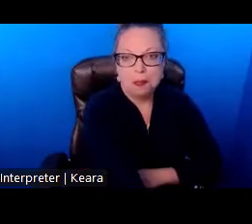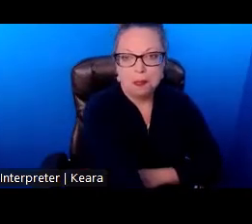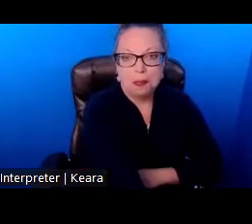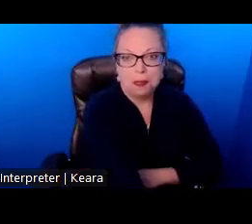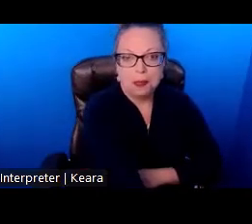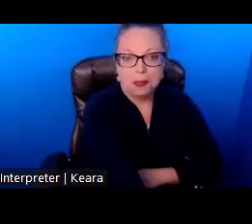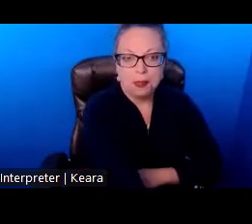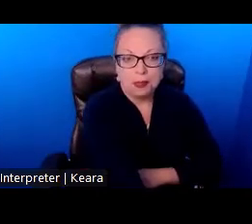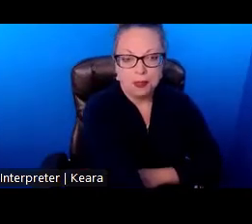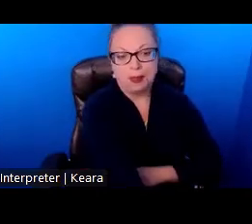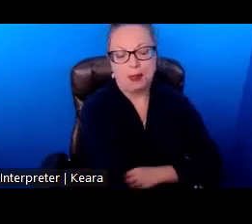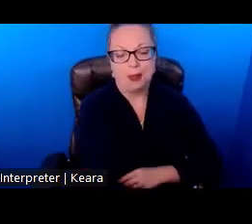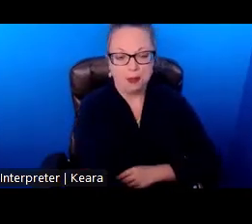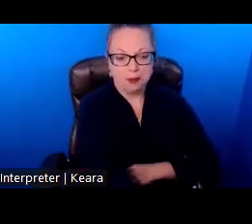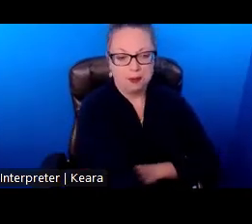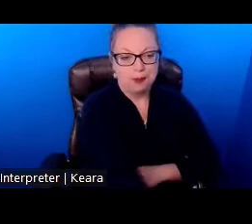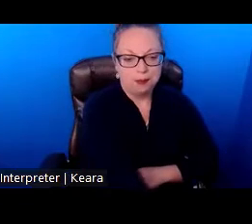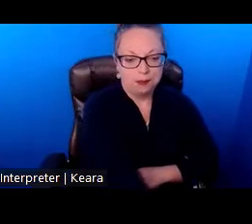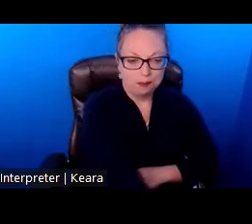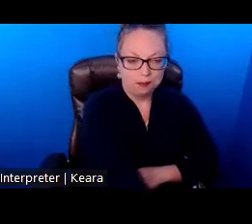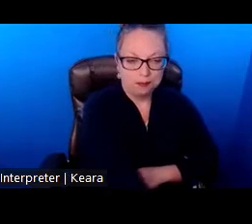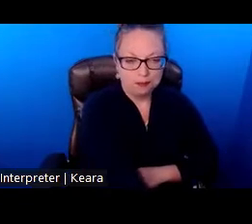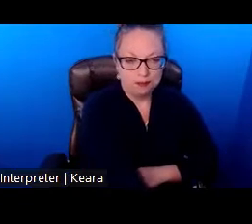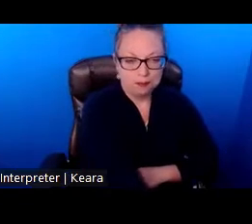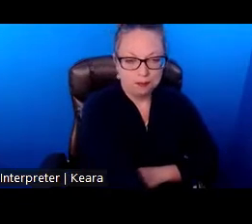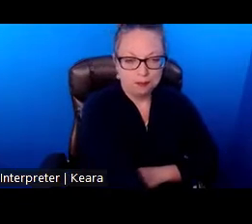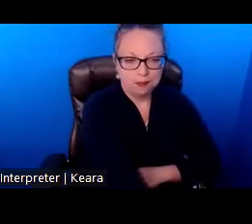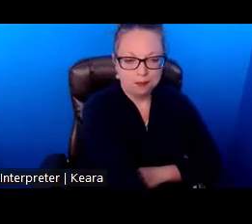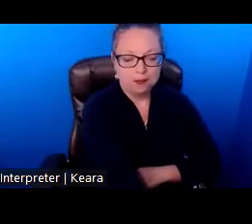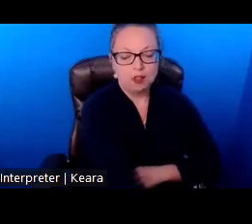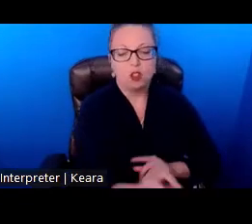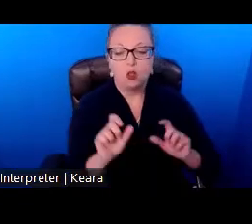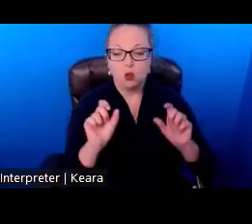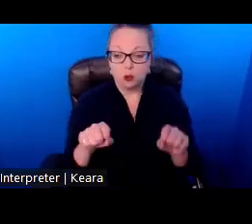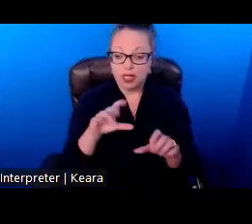to the understanding of the written work the applicant may include illustrations or images